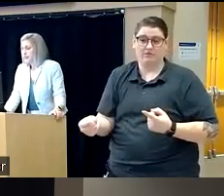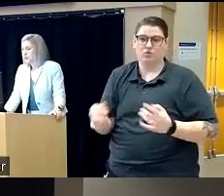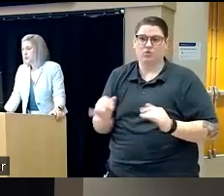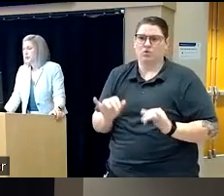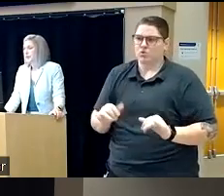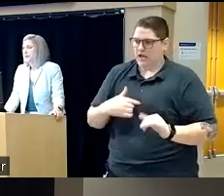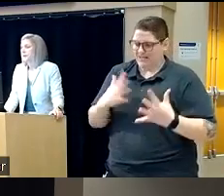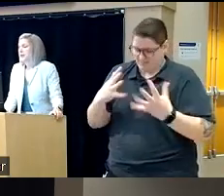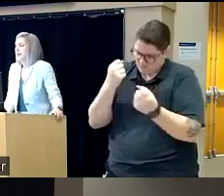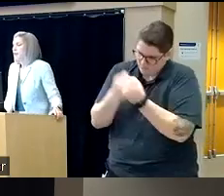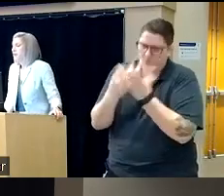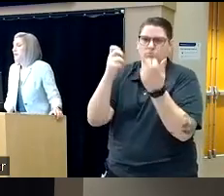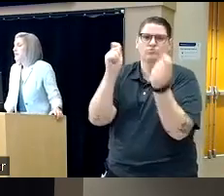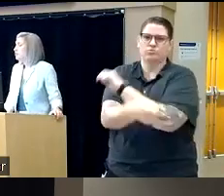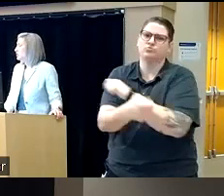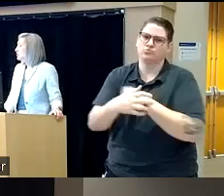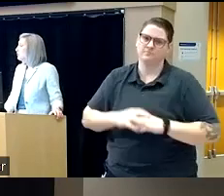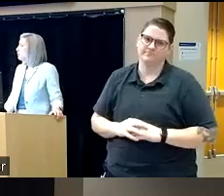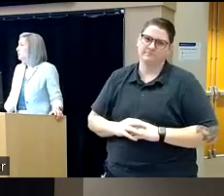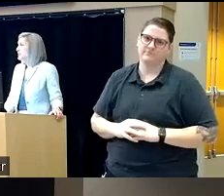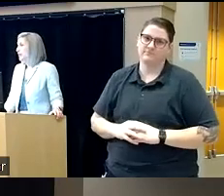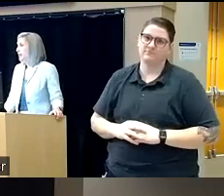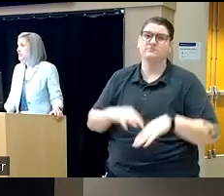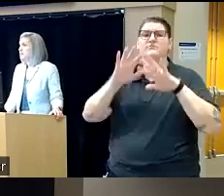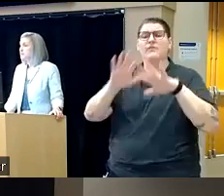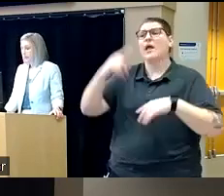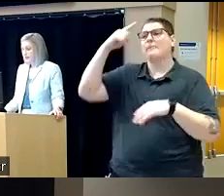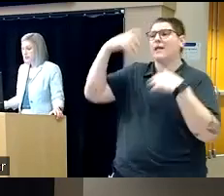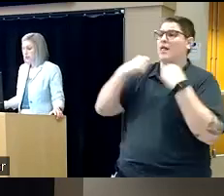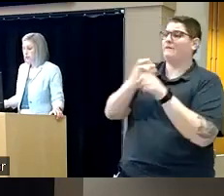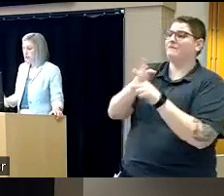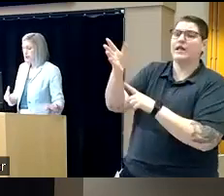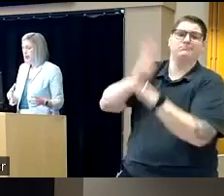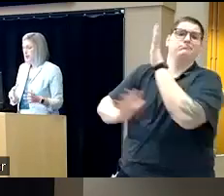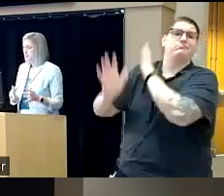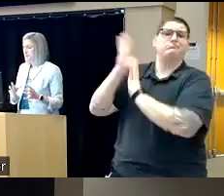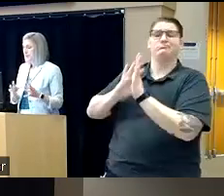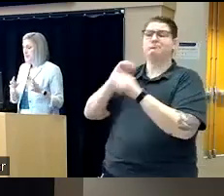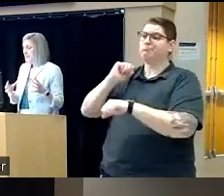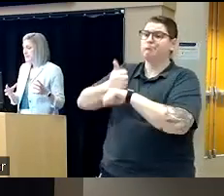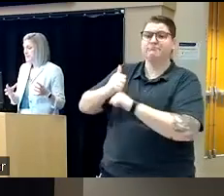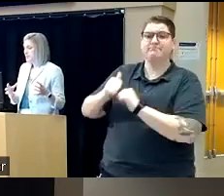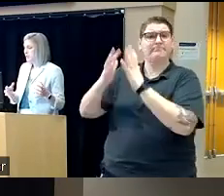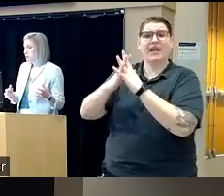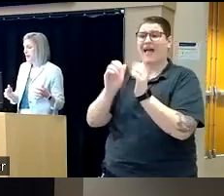historically the mental health field is structured through formal education so um States as a group